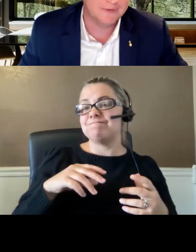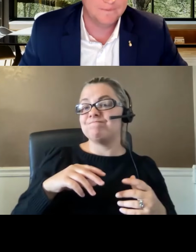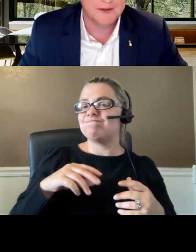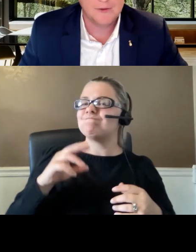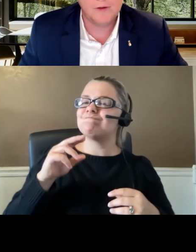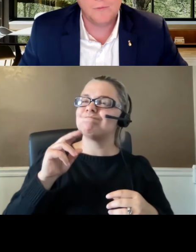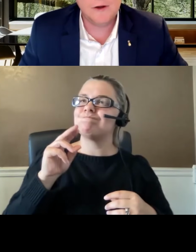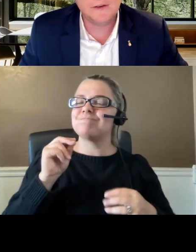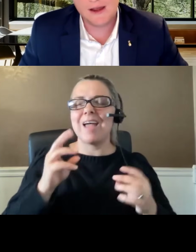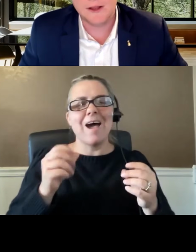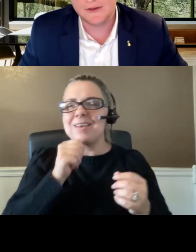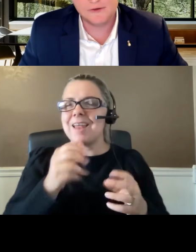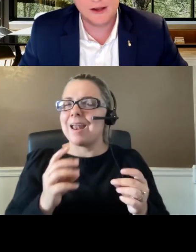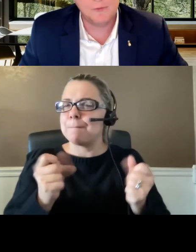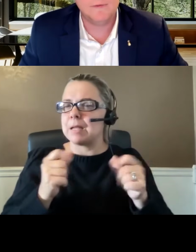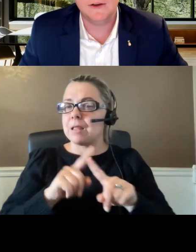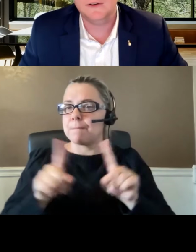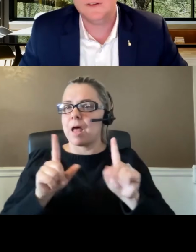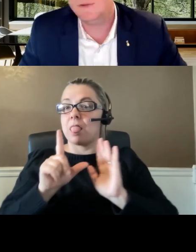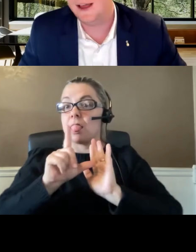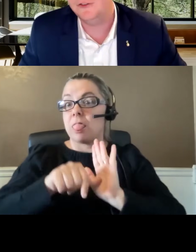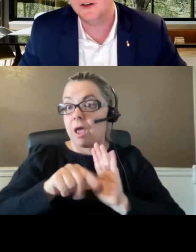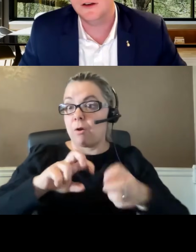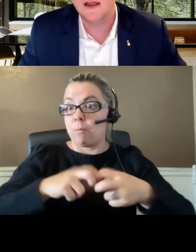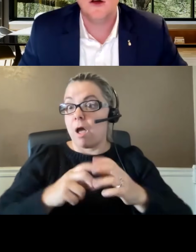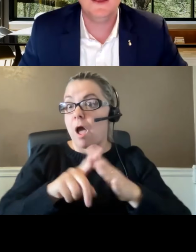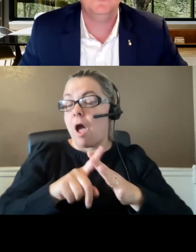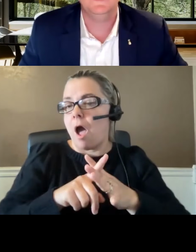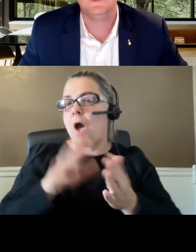yourself. Well, what are the timelines? You know I had one vendor tell me last year, oh yes we